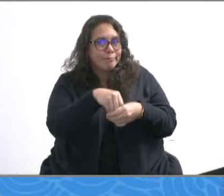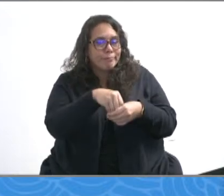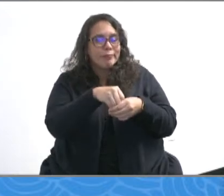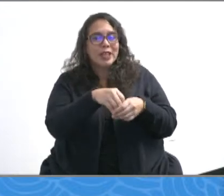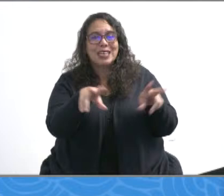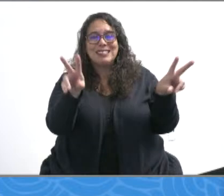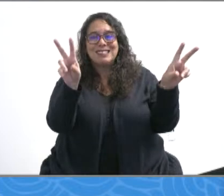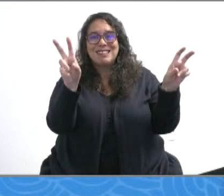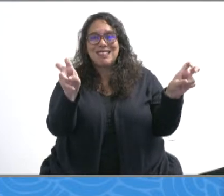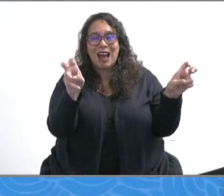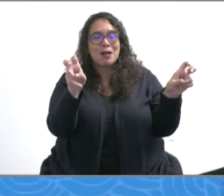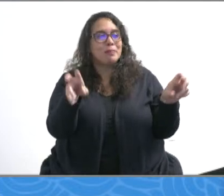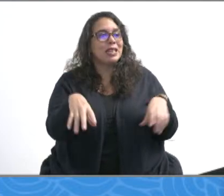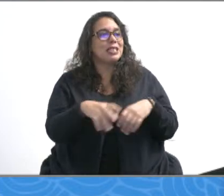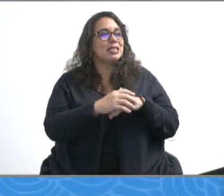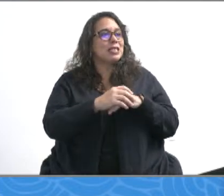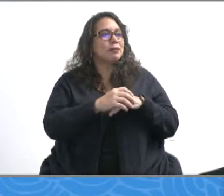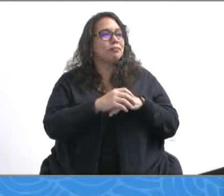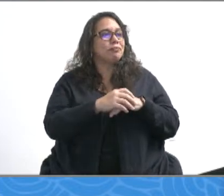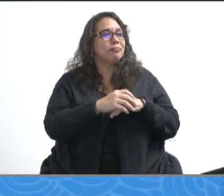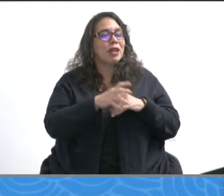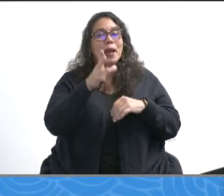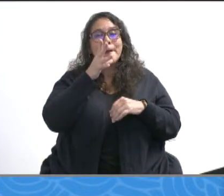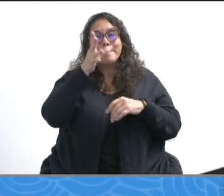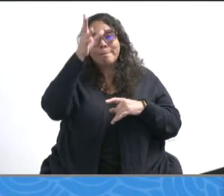provide you with year LCAP update,